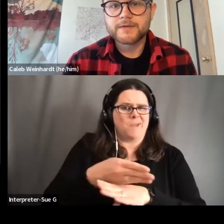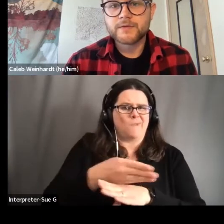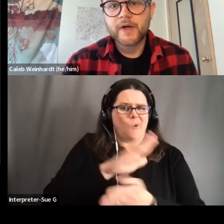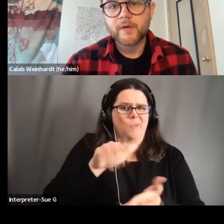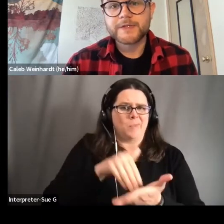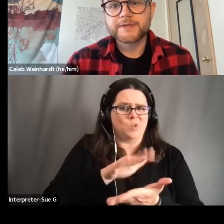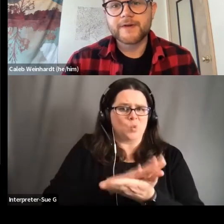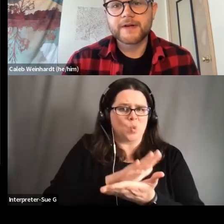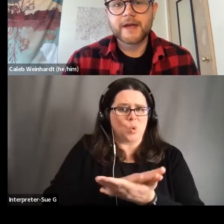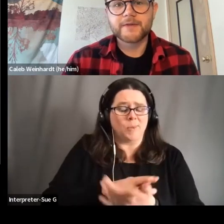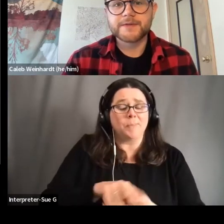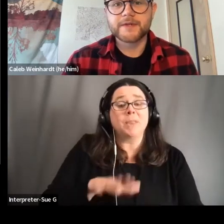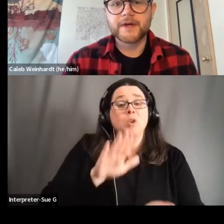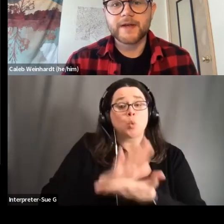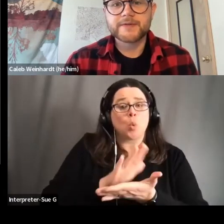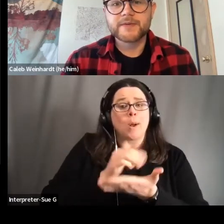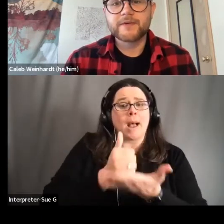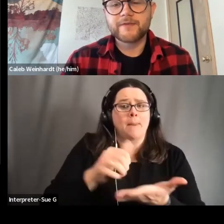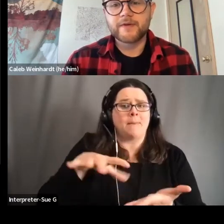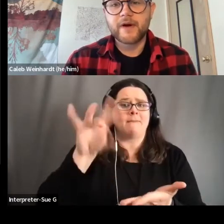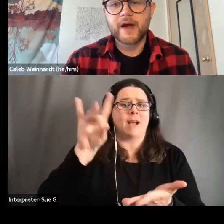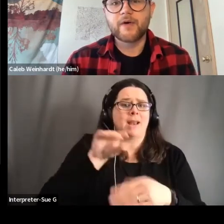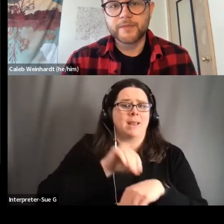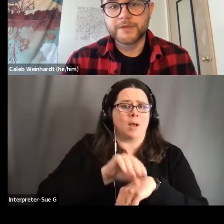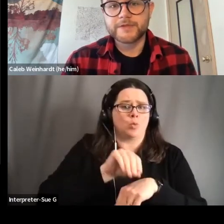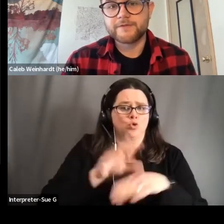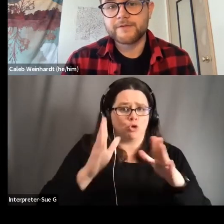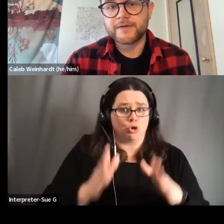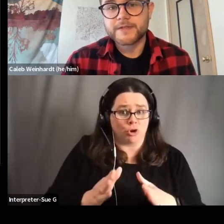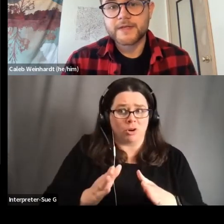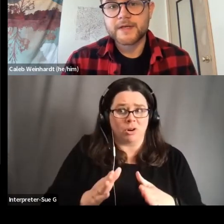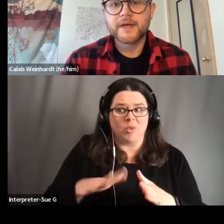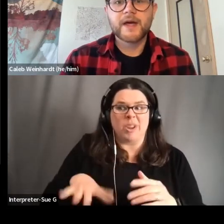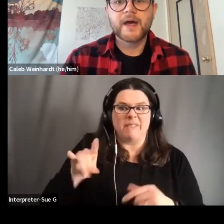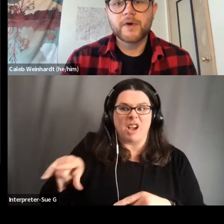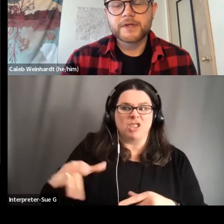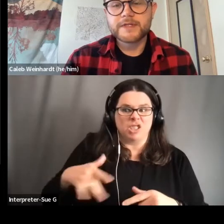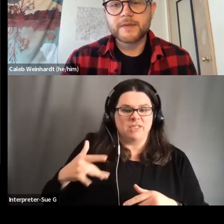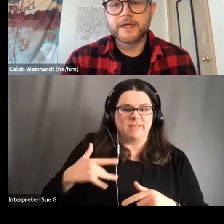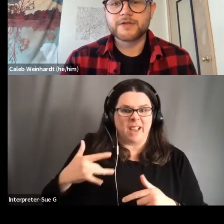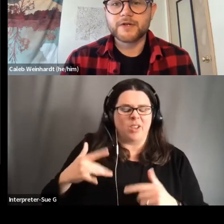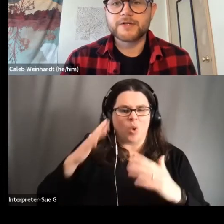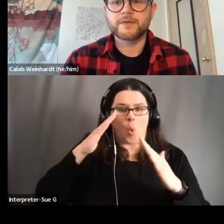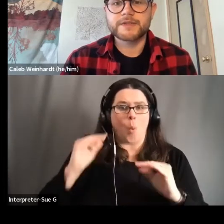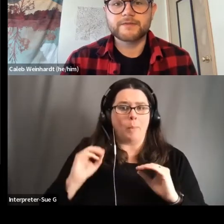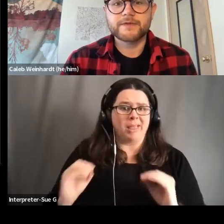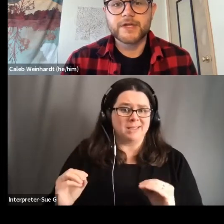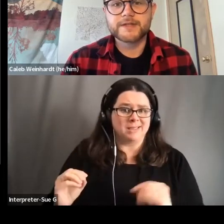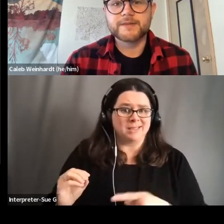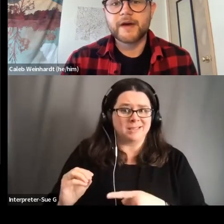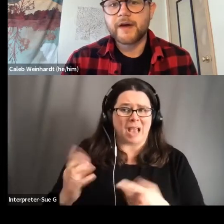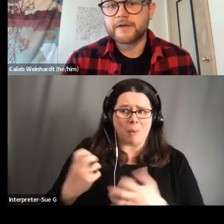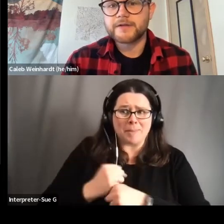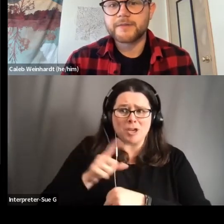"The school helped us find a counselor "and that's when we found out how hopeless she felt. "I wanted to make sure she wasn't rejected by others,